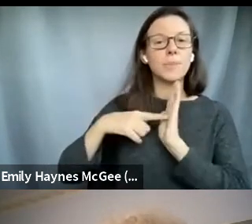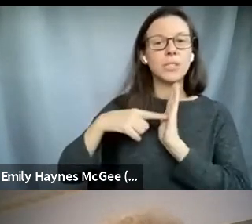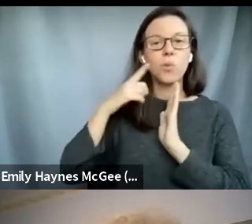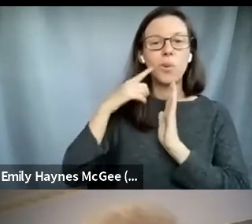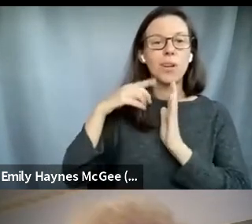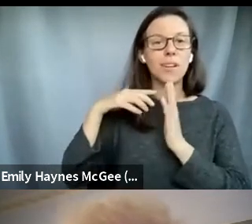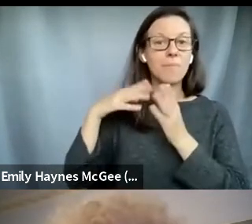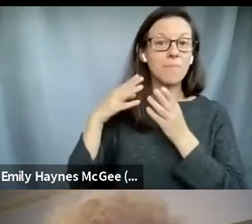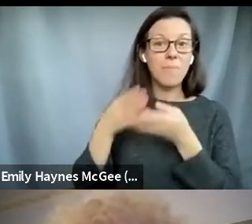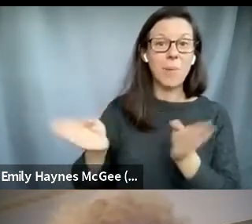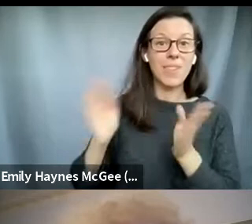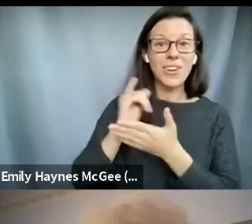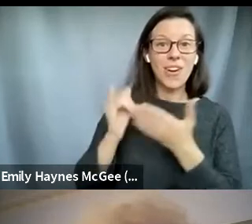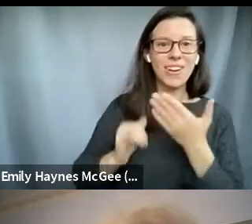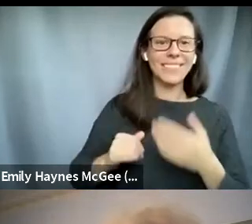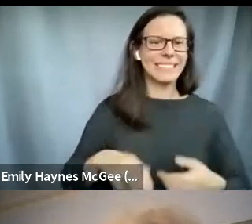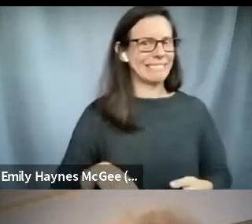I don't know all of them in my head right now.